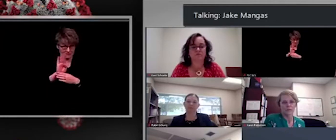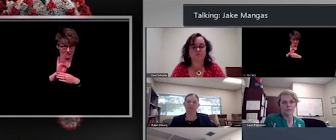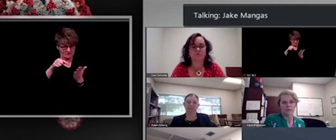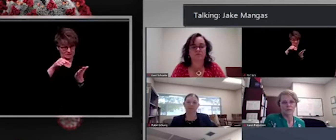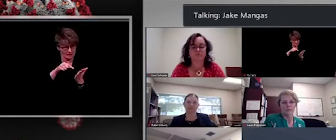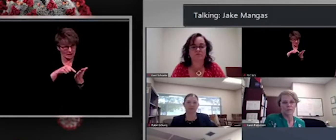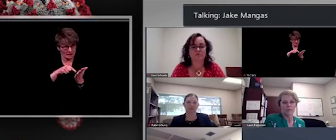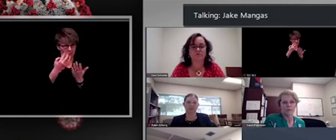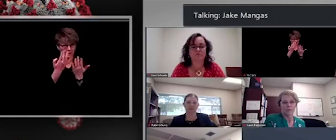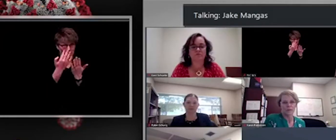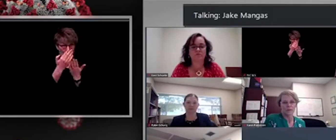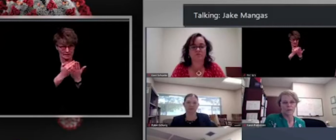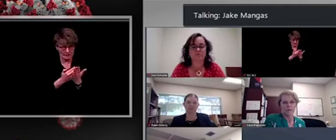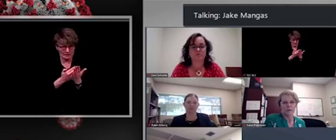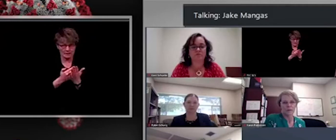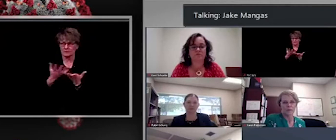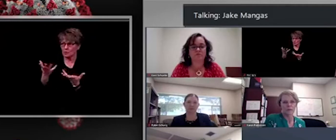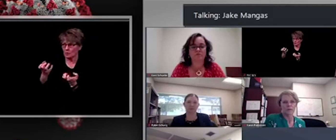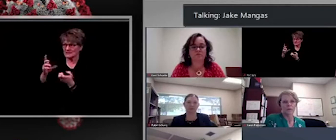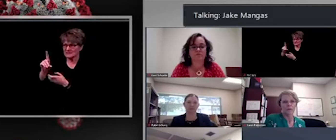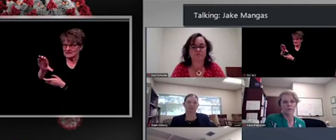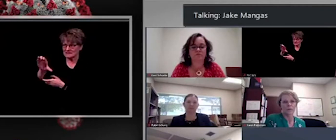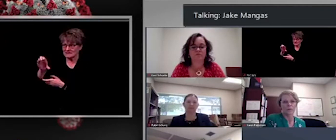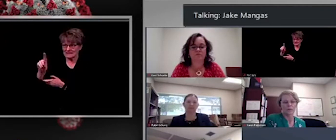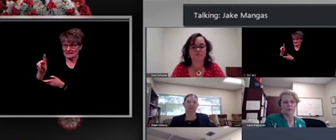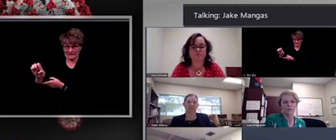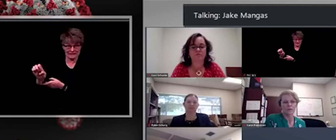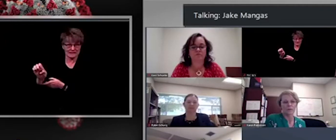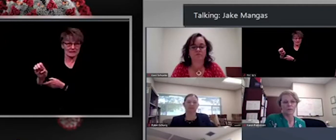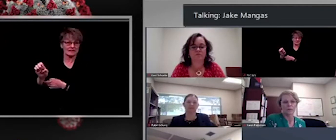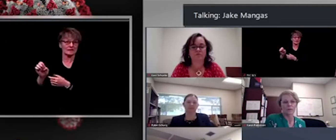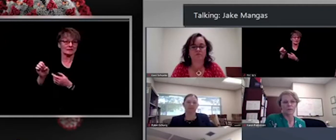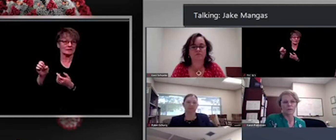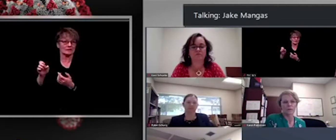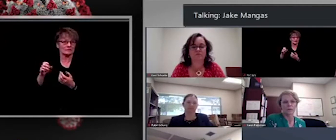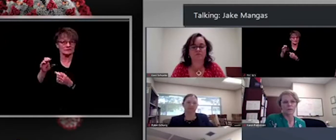are running in the cities of Redding, Anderson and Shasta Lake at this time, and shifting